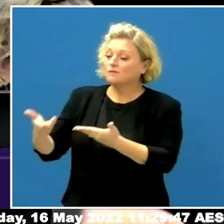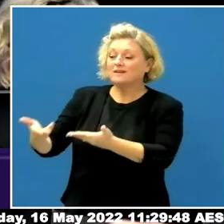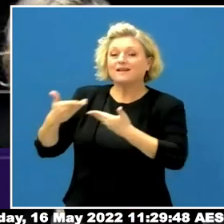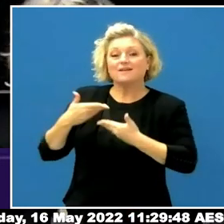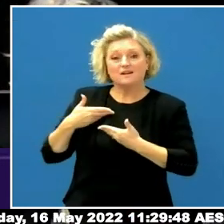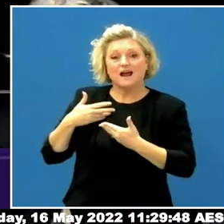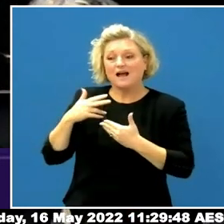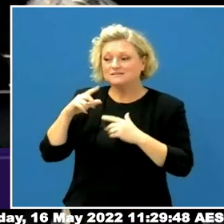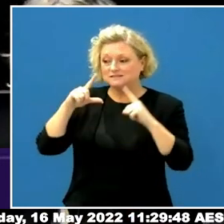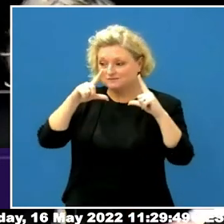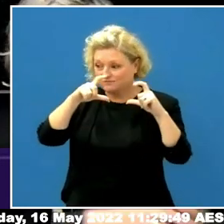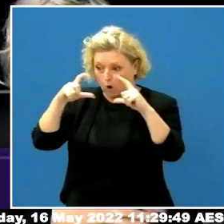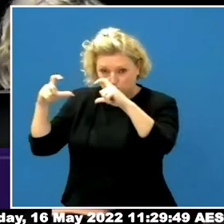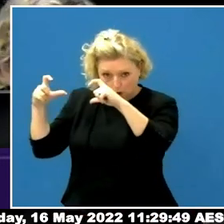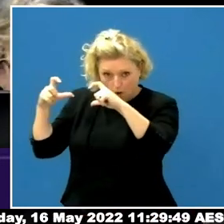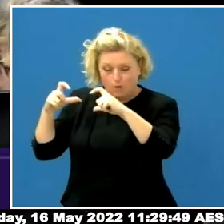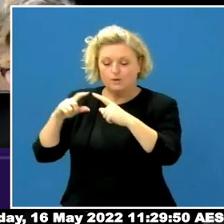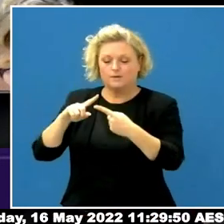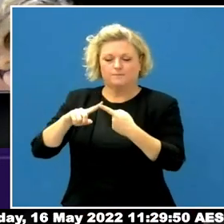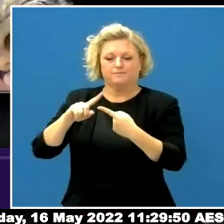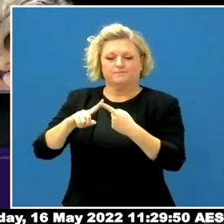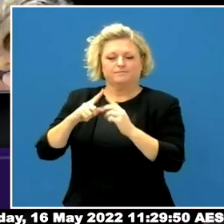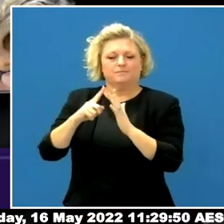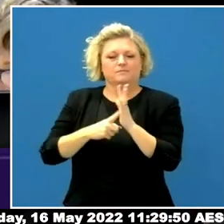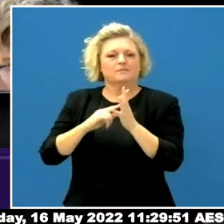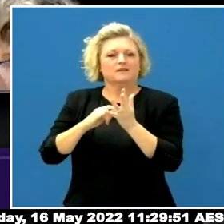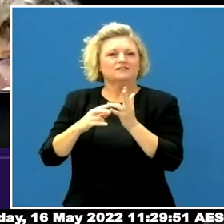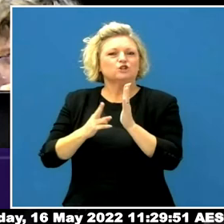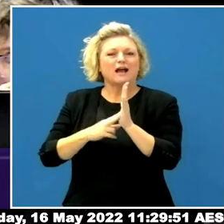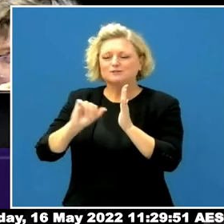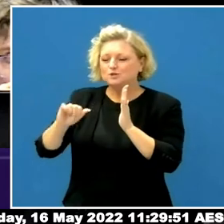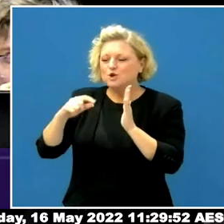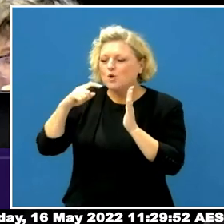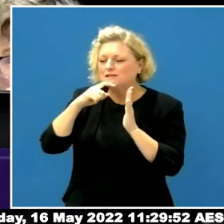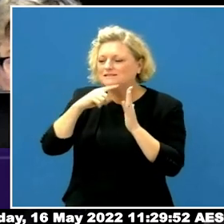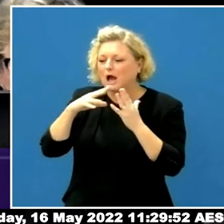One shows Jason out with his one-on-one support worker at the river.